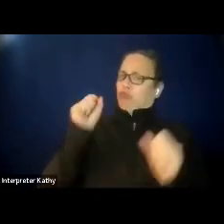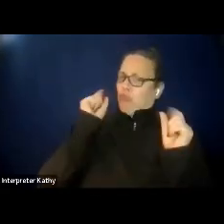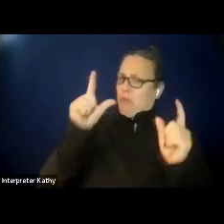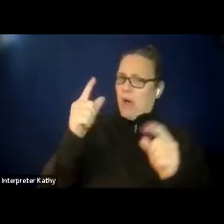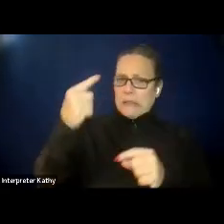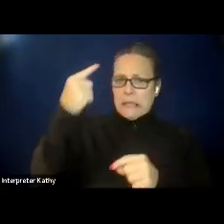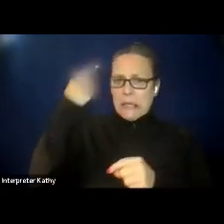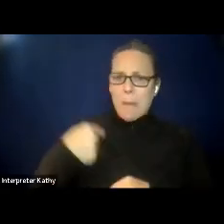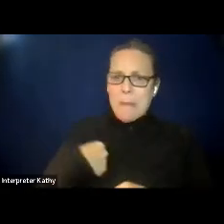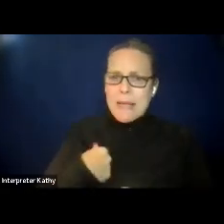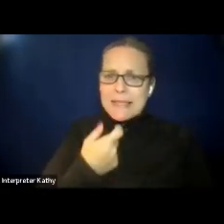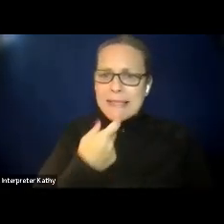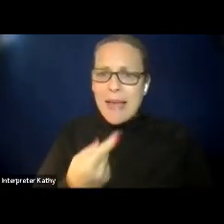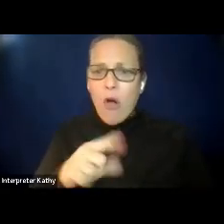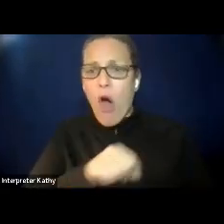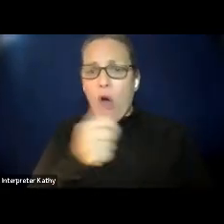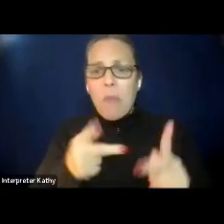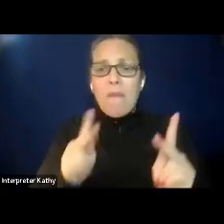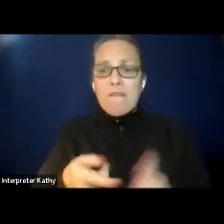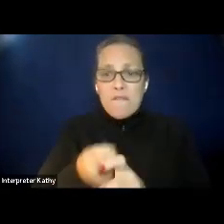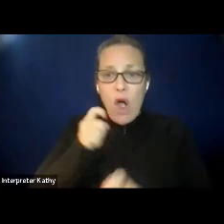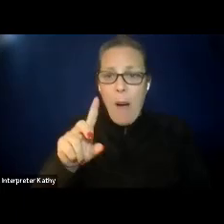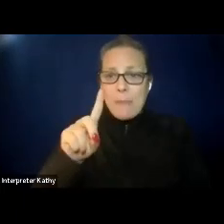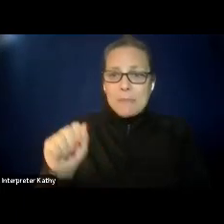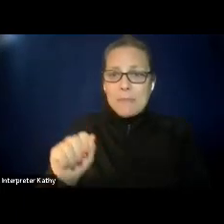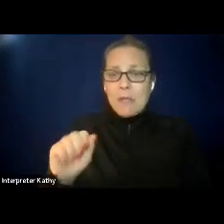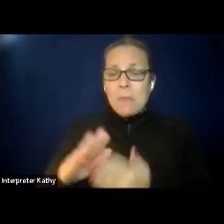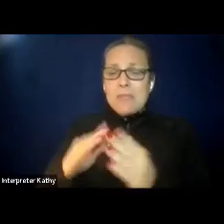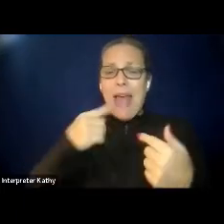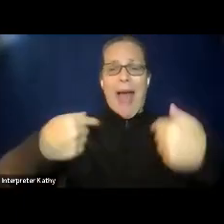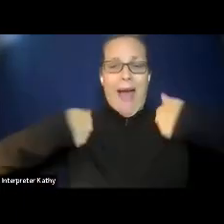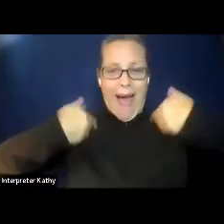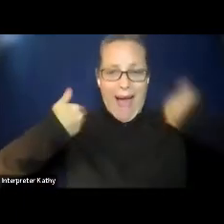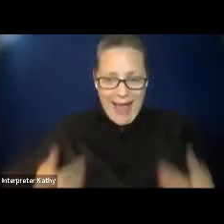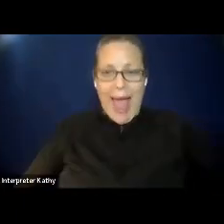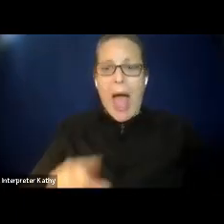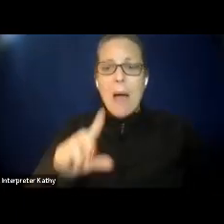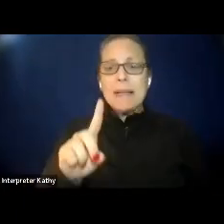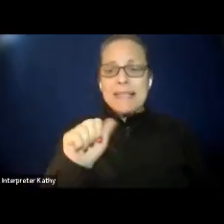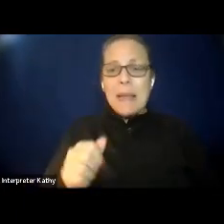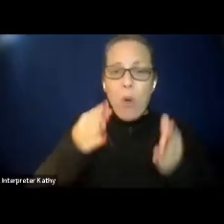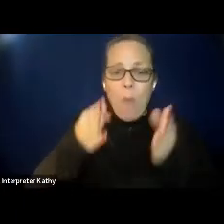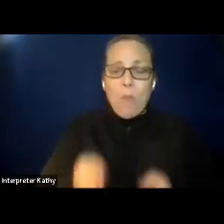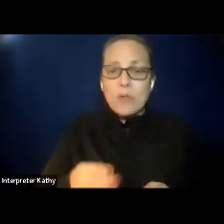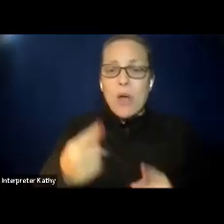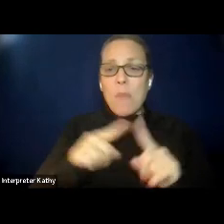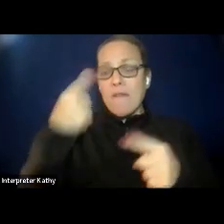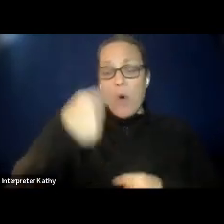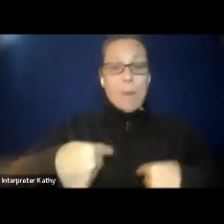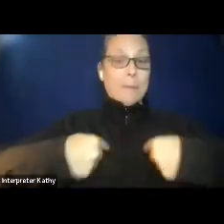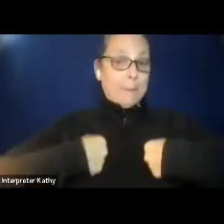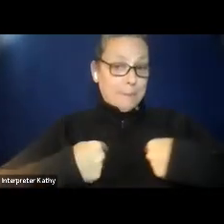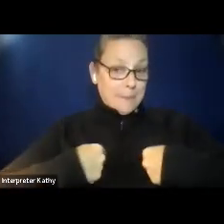those interchangeably. Some folks may be surprised to hear myself or someone else in the community say I'm a disabled